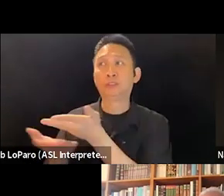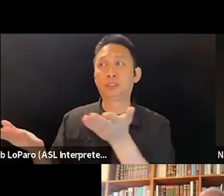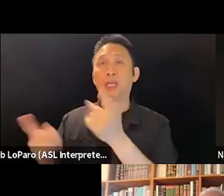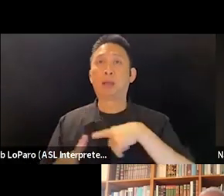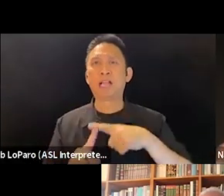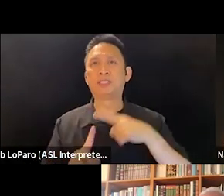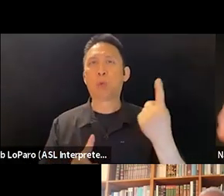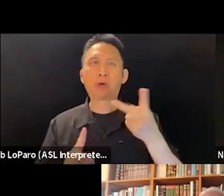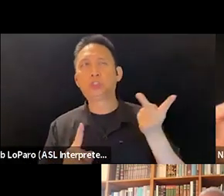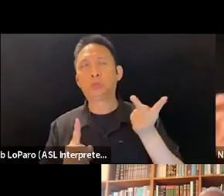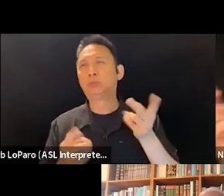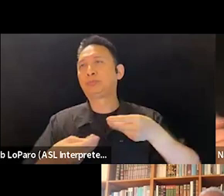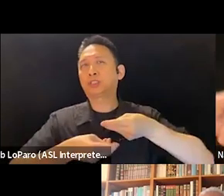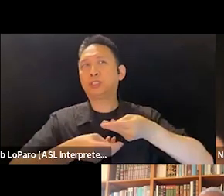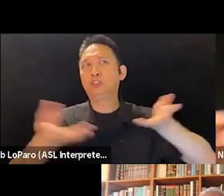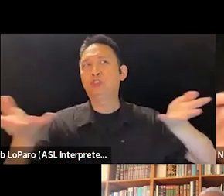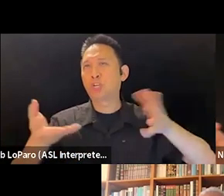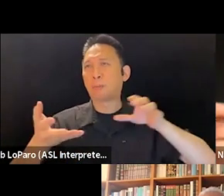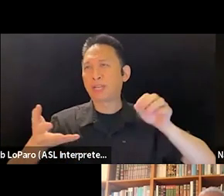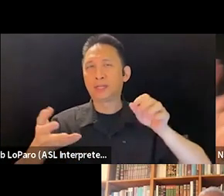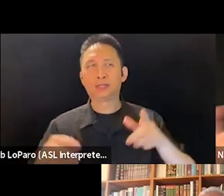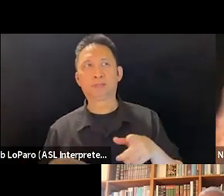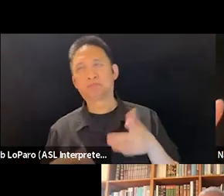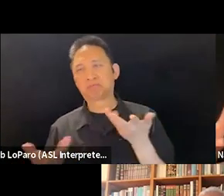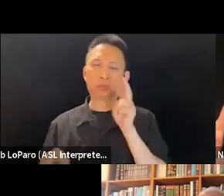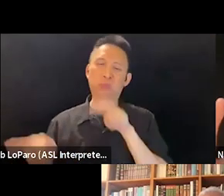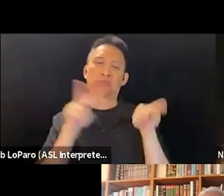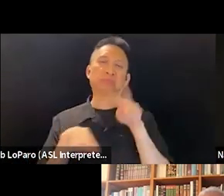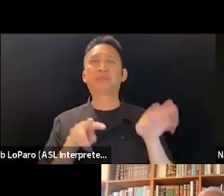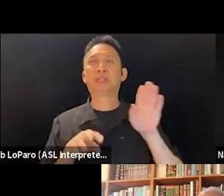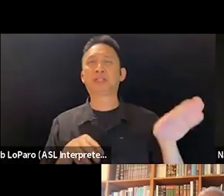who you just sense from their catalog or from their website, you know, might give you a conversation,